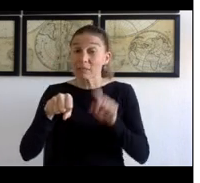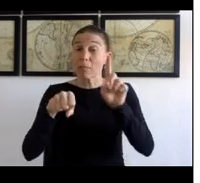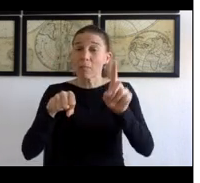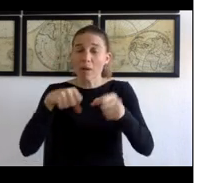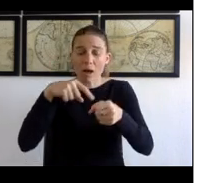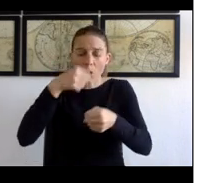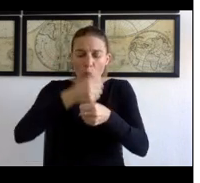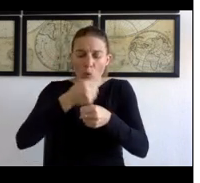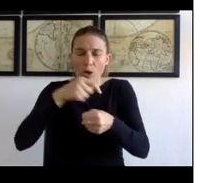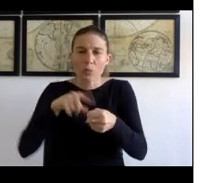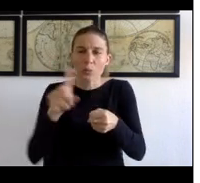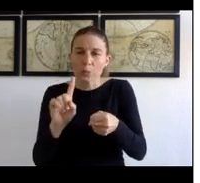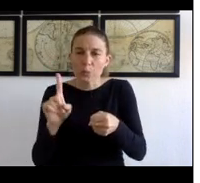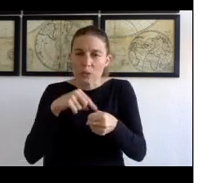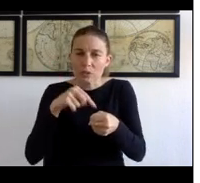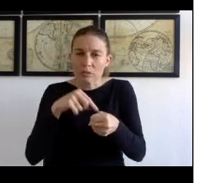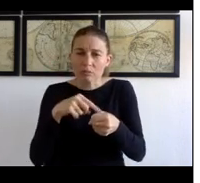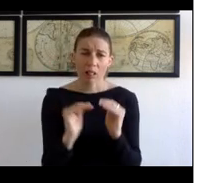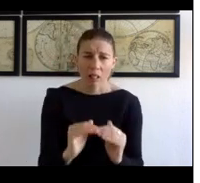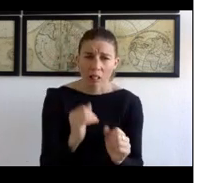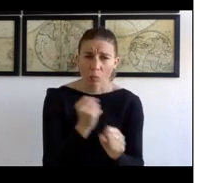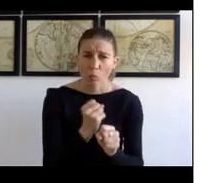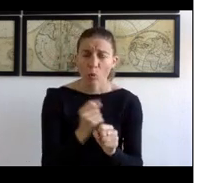I mean we know statistics, we haven't done now,